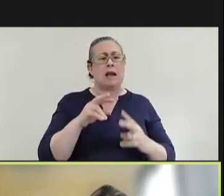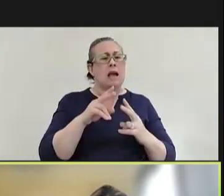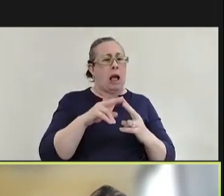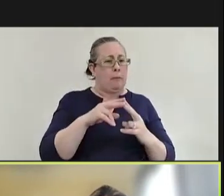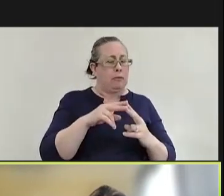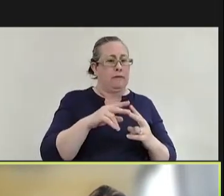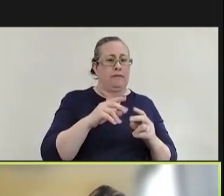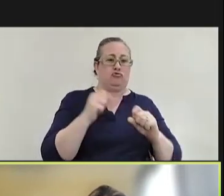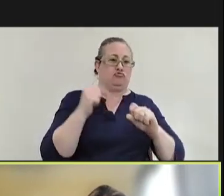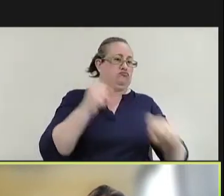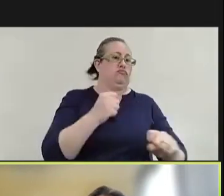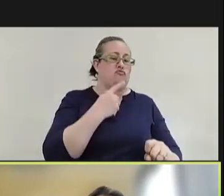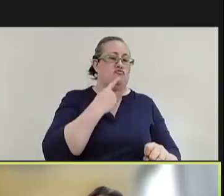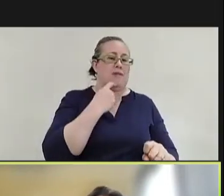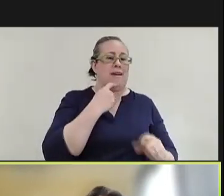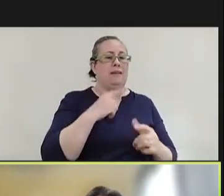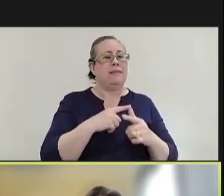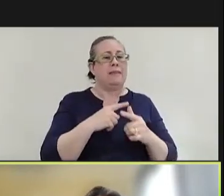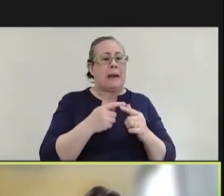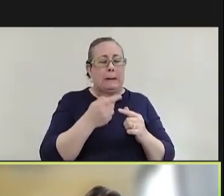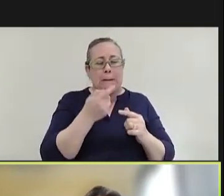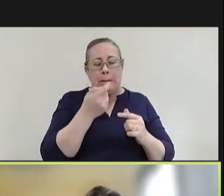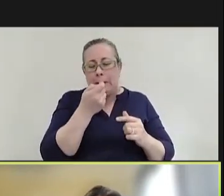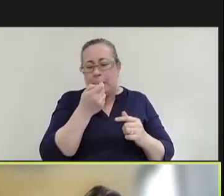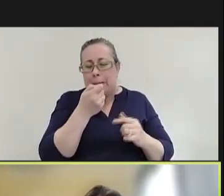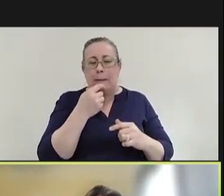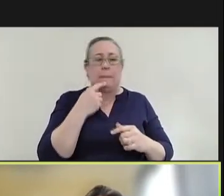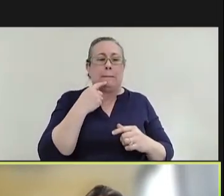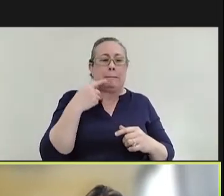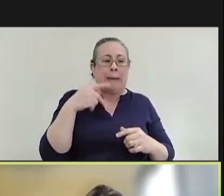and then there are some that are pink in the 65-plus group. So, there's some declines,